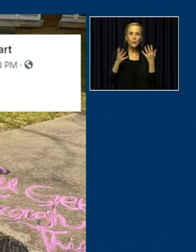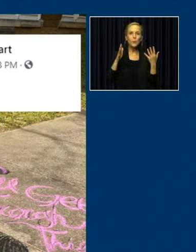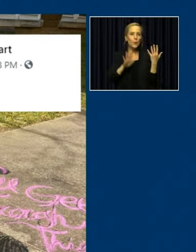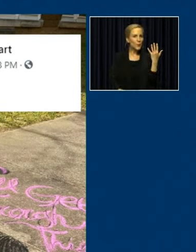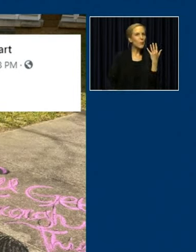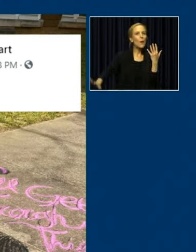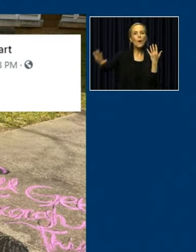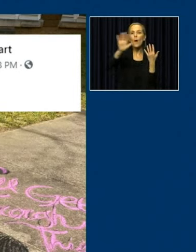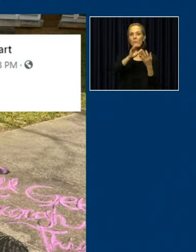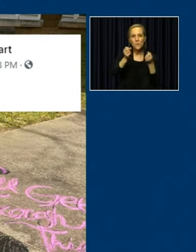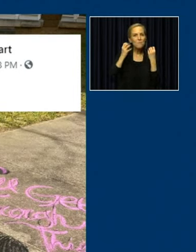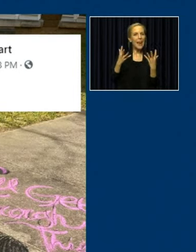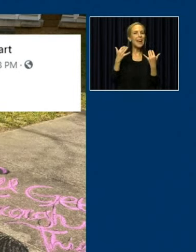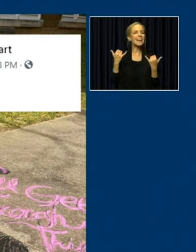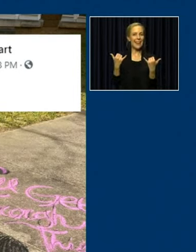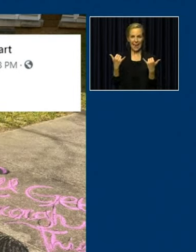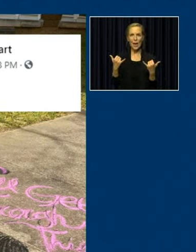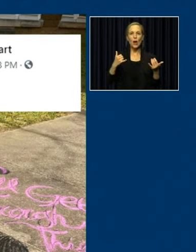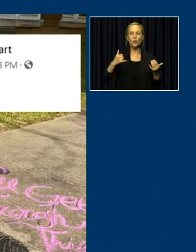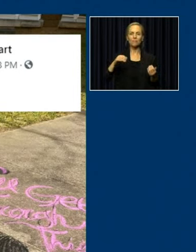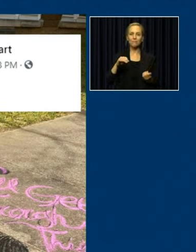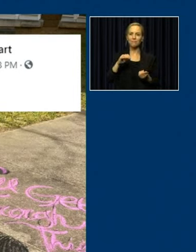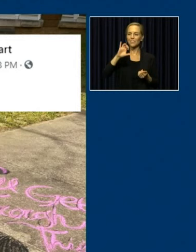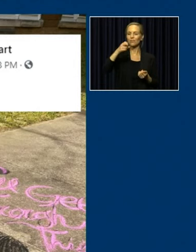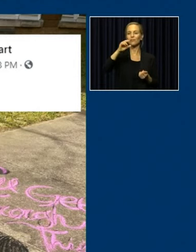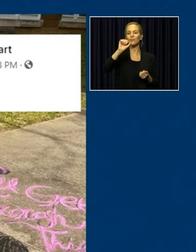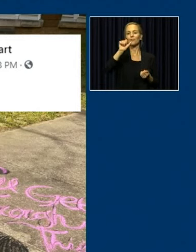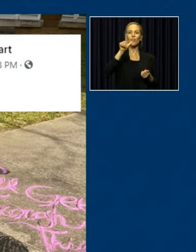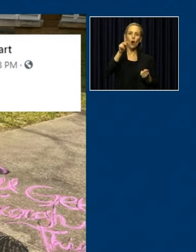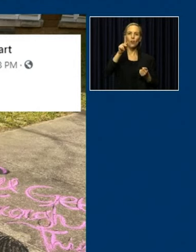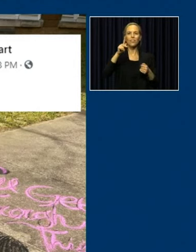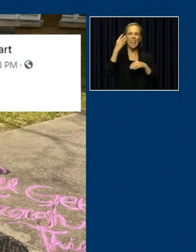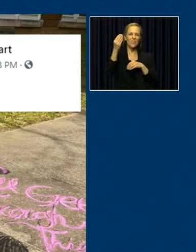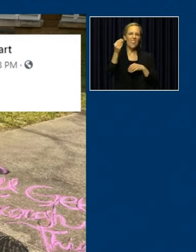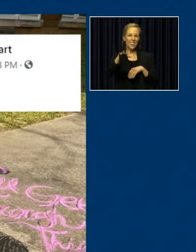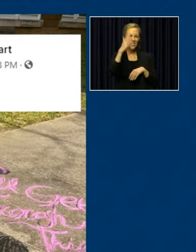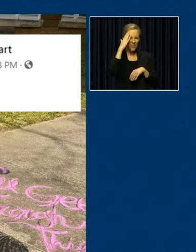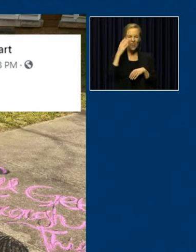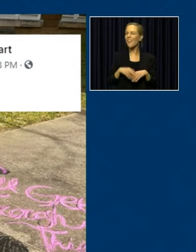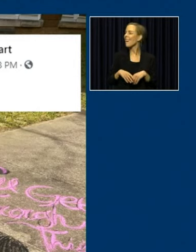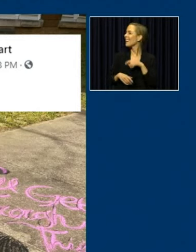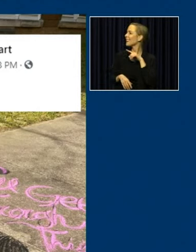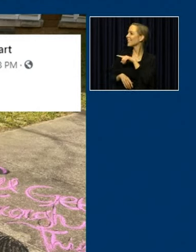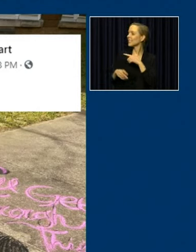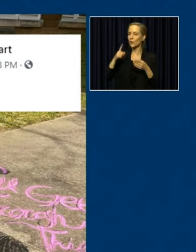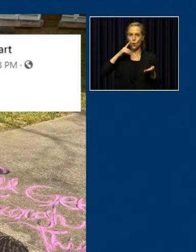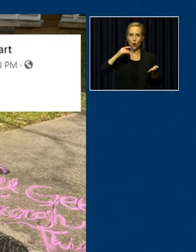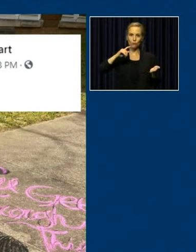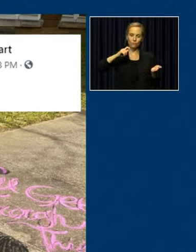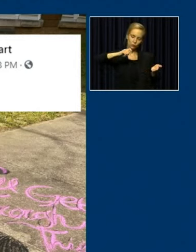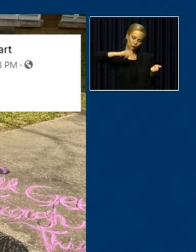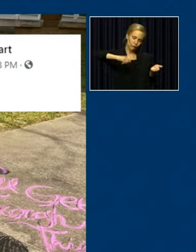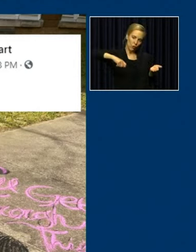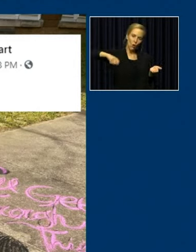A.M. ADMITTEDLY I JUST LIKE THIS ONE, RIGHT?